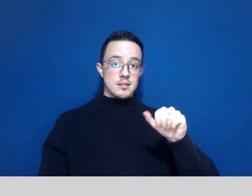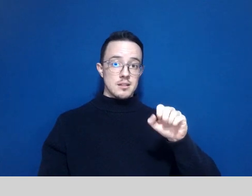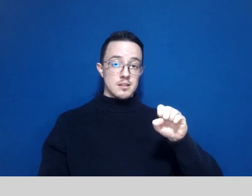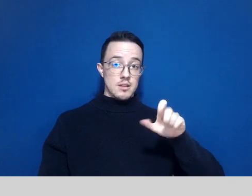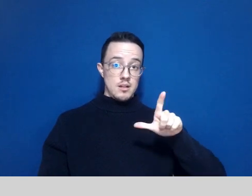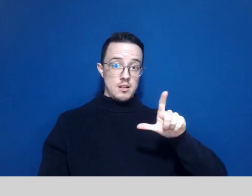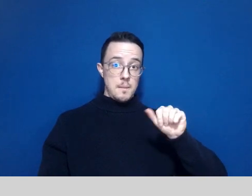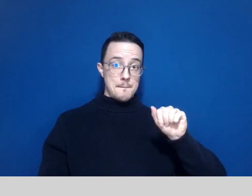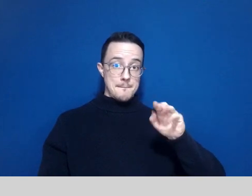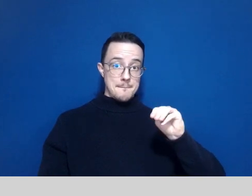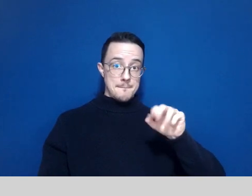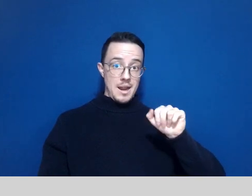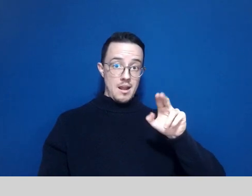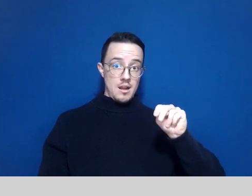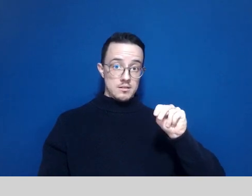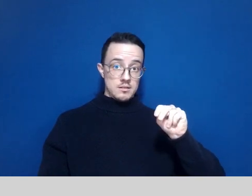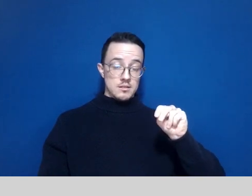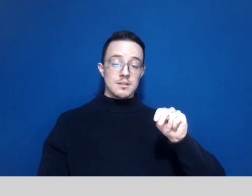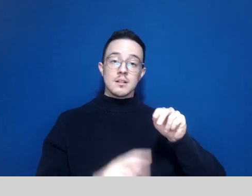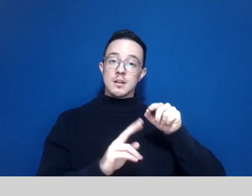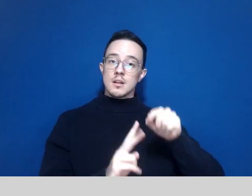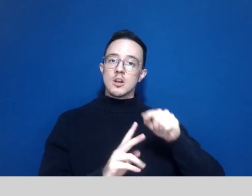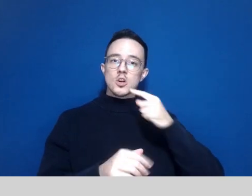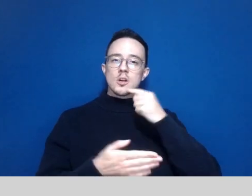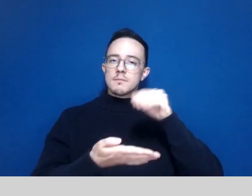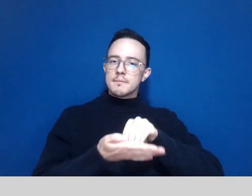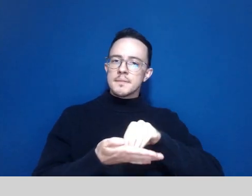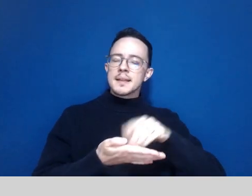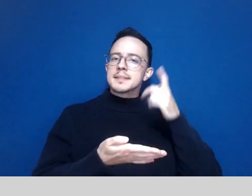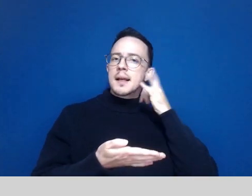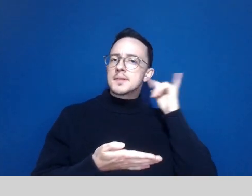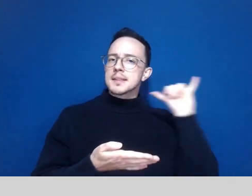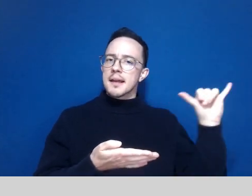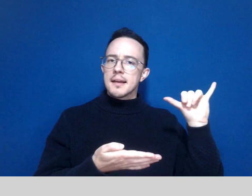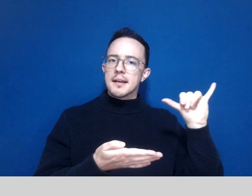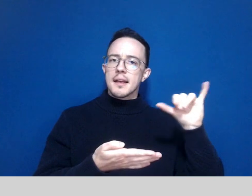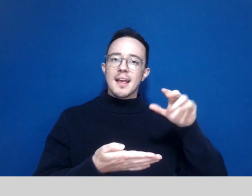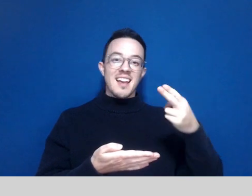Scott Hanselman sounds like Scott handsome man